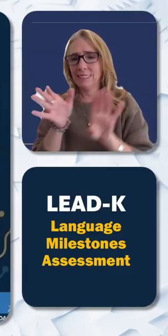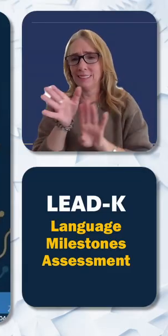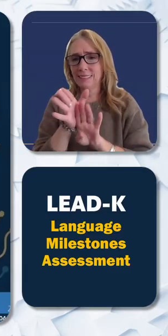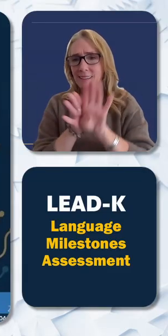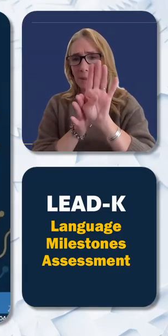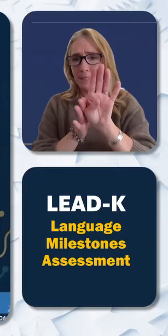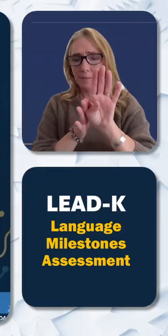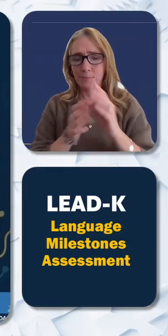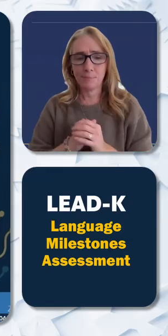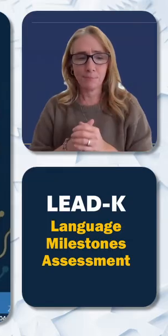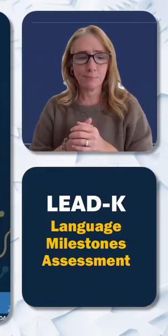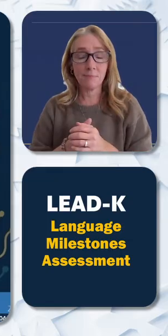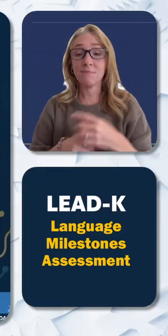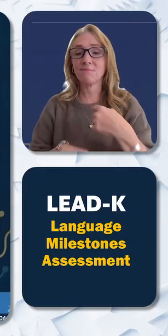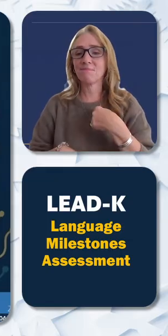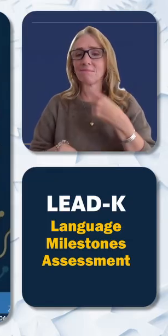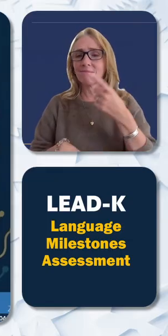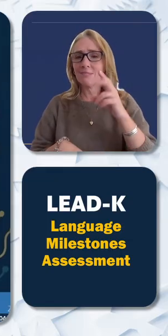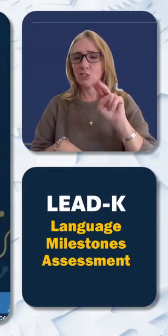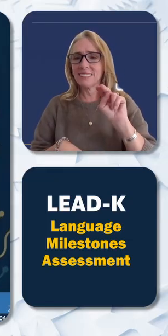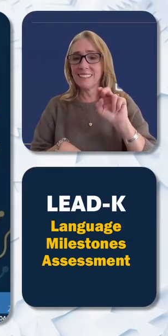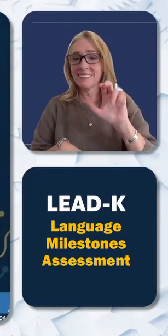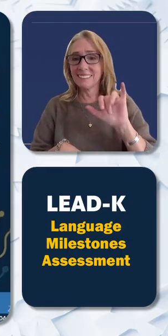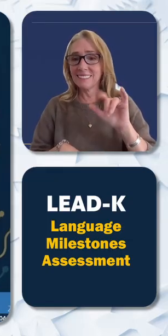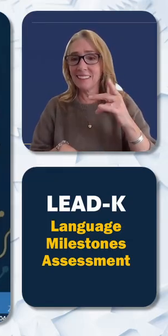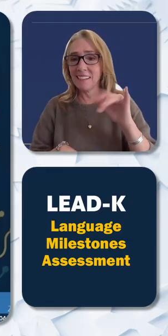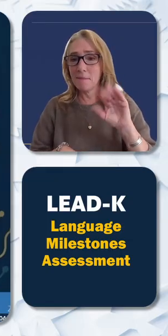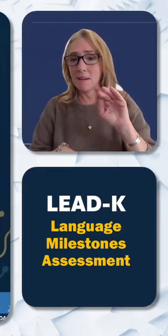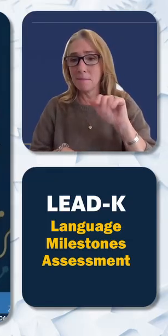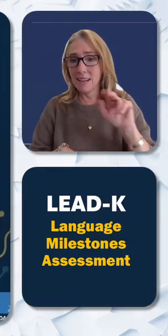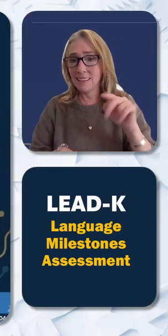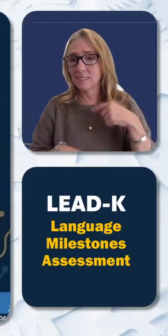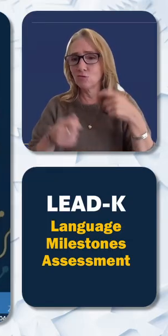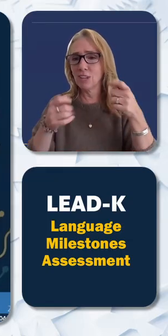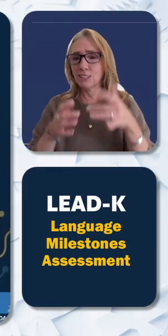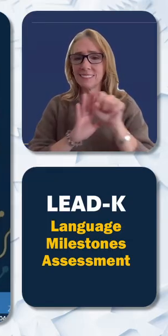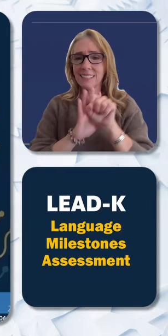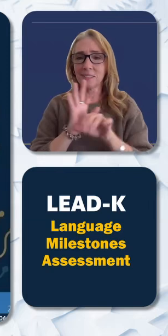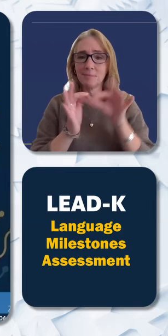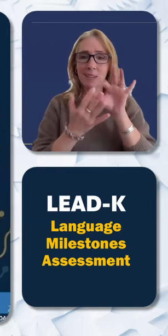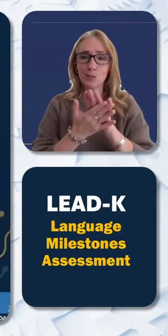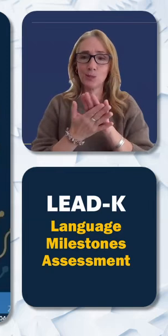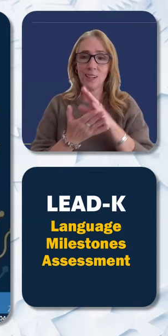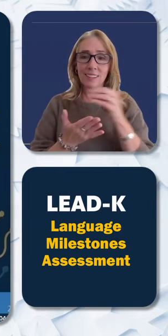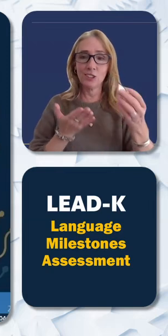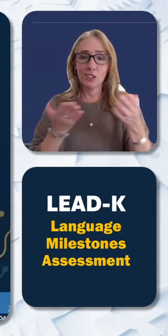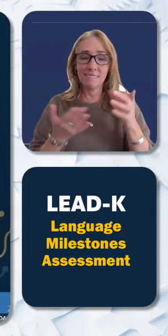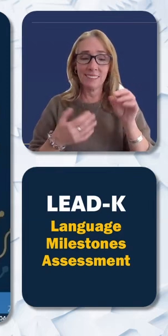and their early learning language development skills. My name is Nancy Hlibok Amann. I'm the